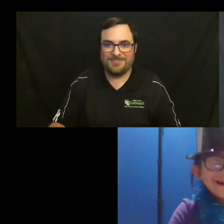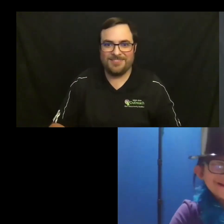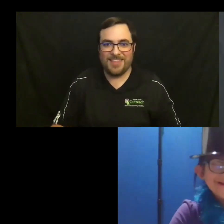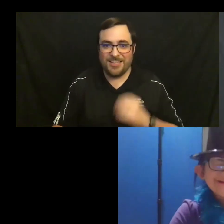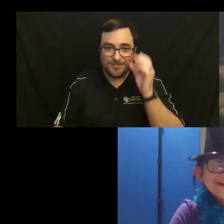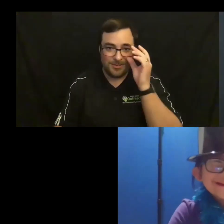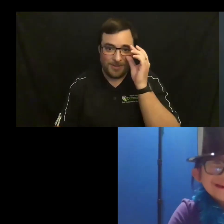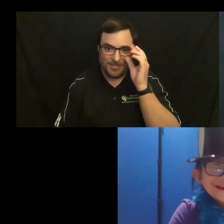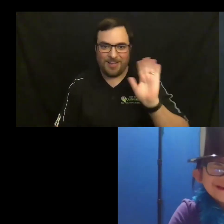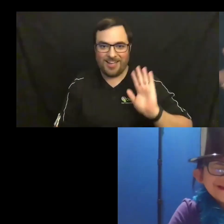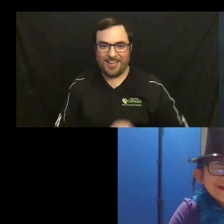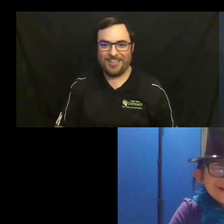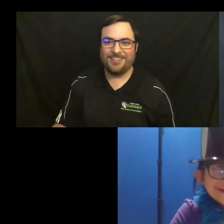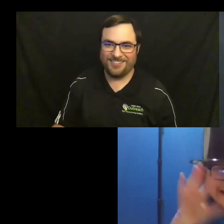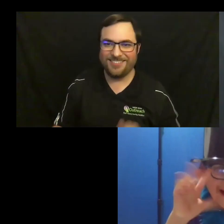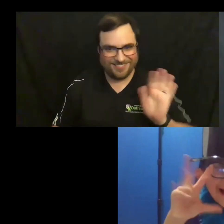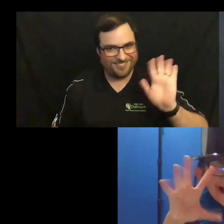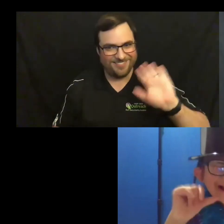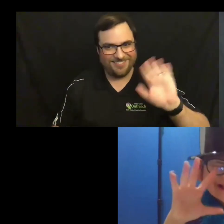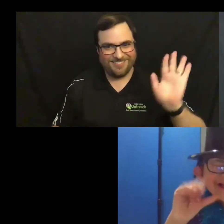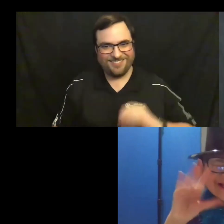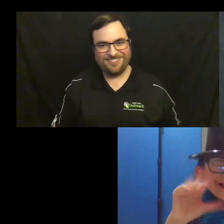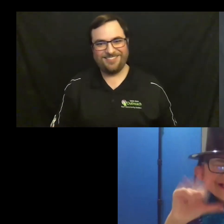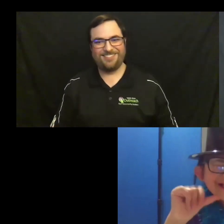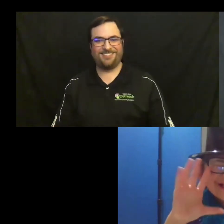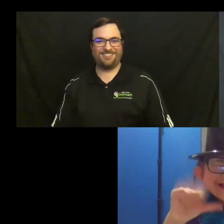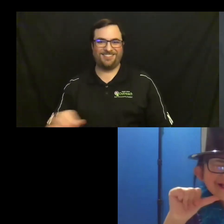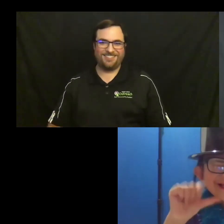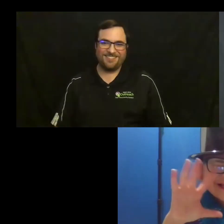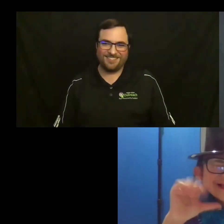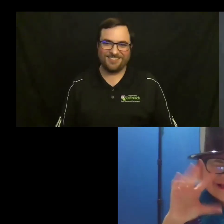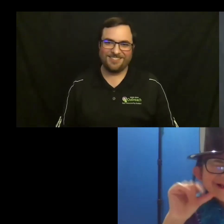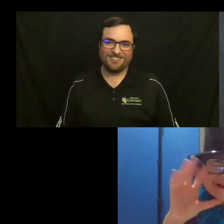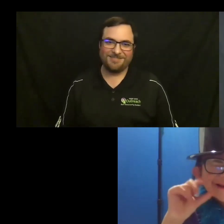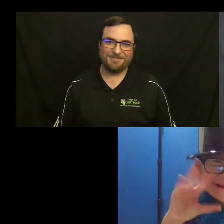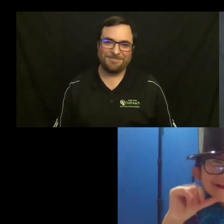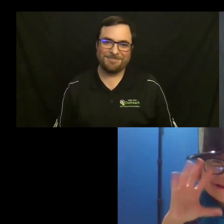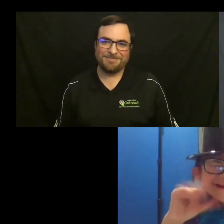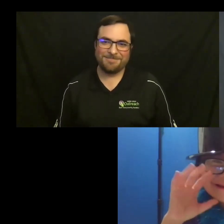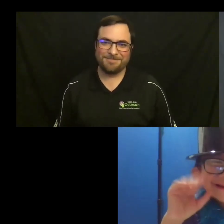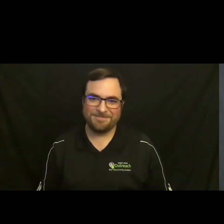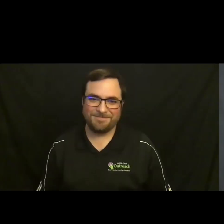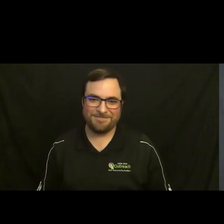Marian: Thank you! Bye!